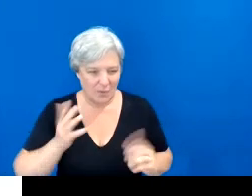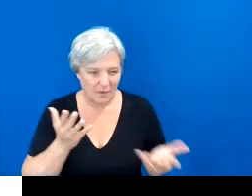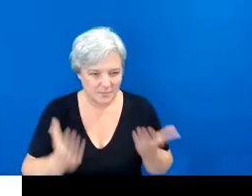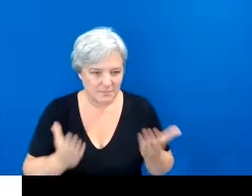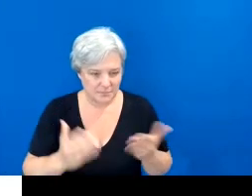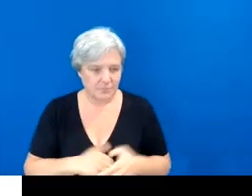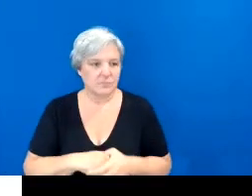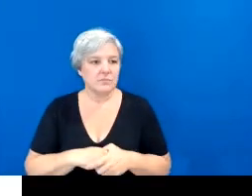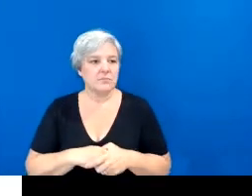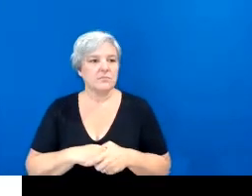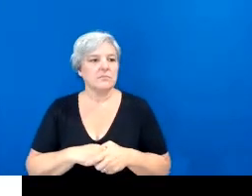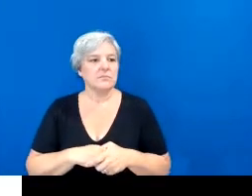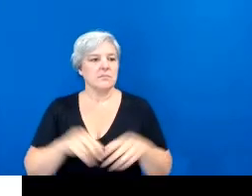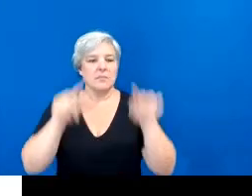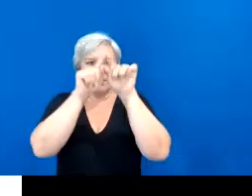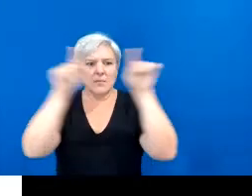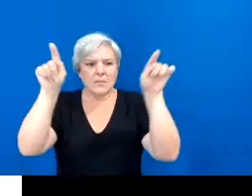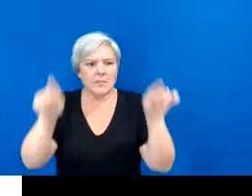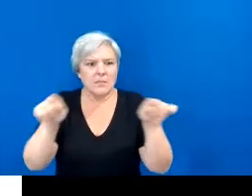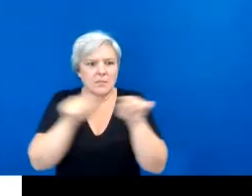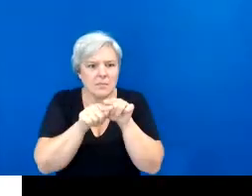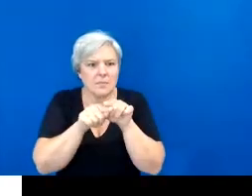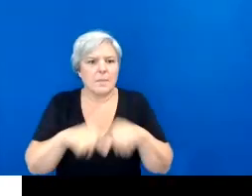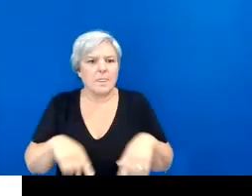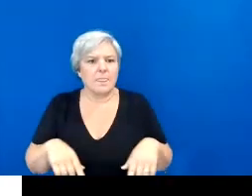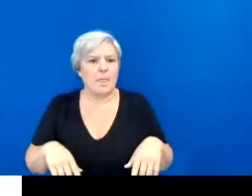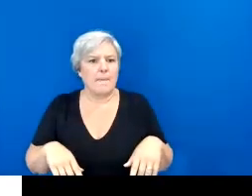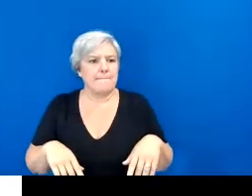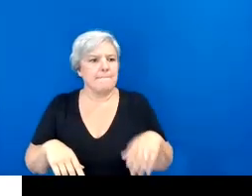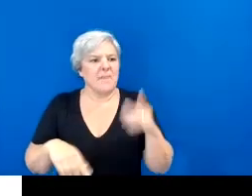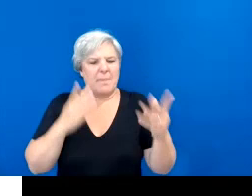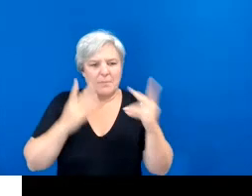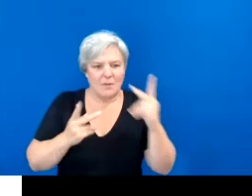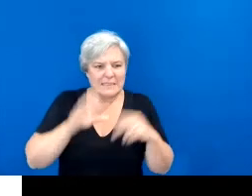These are these little rectangular symbols with the little circles, the little CC